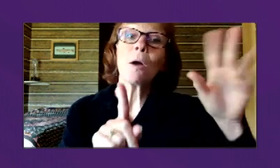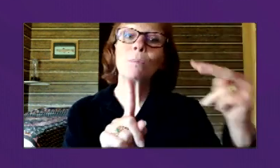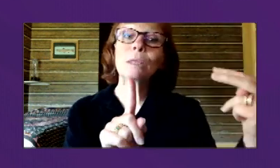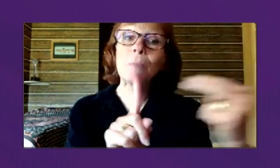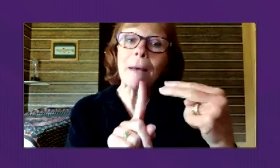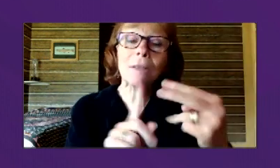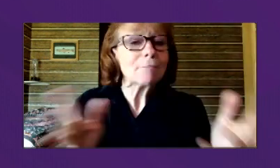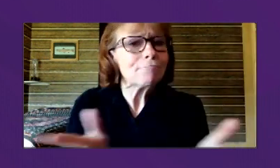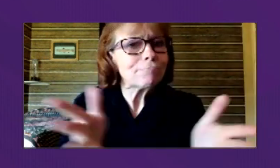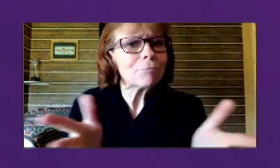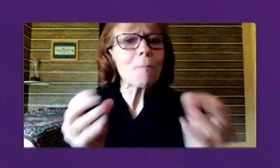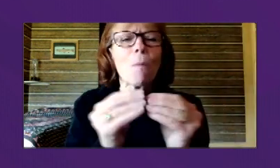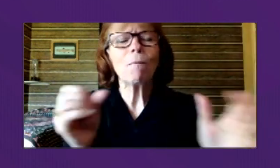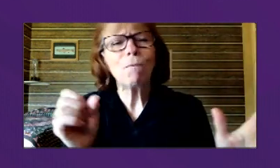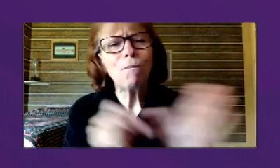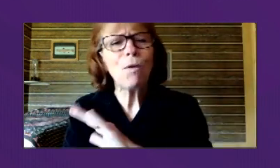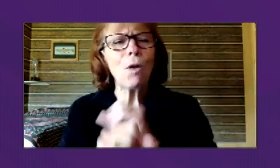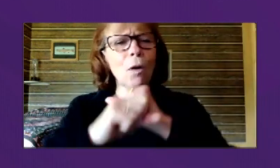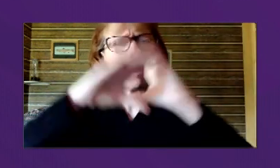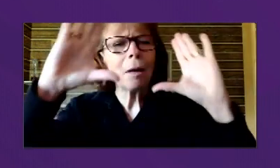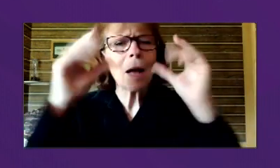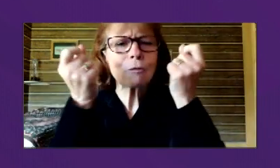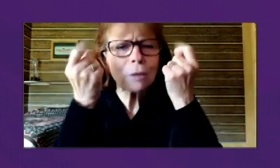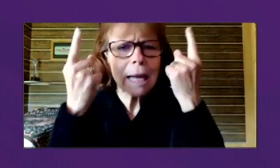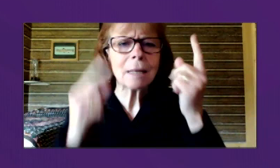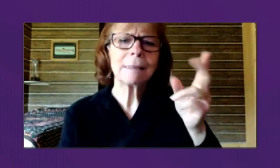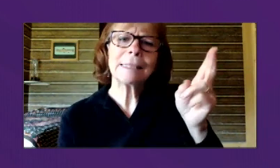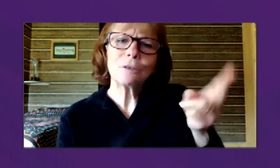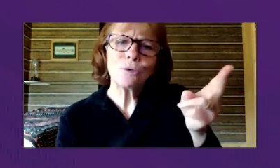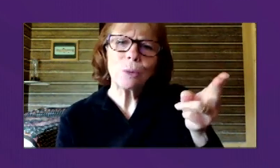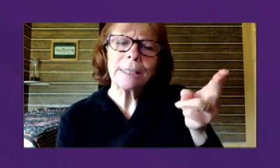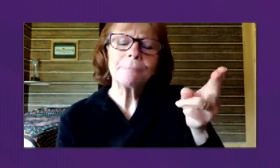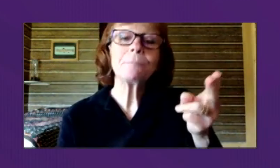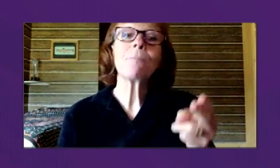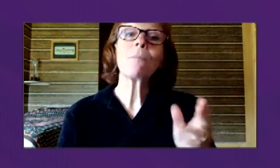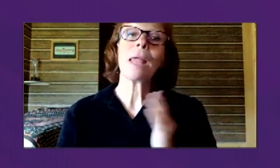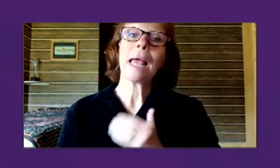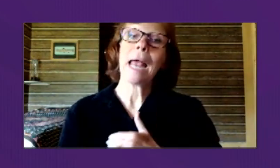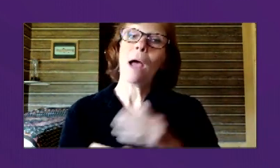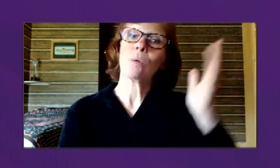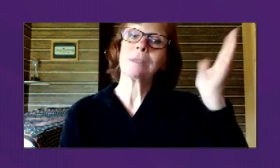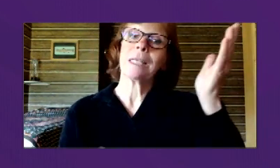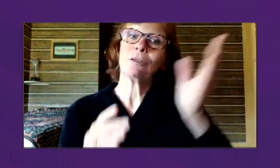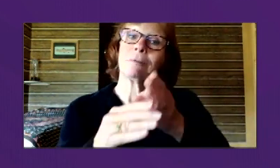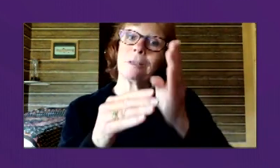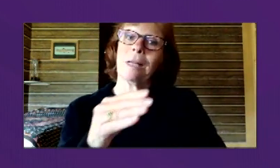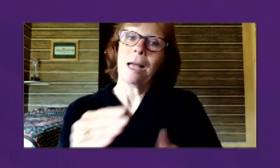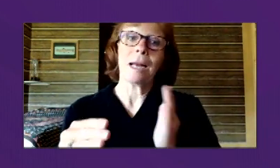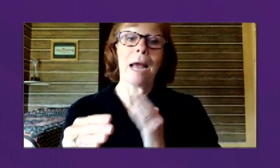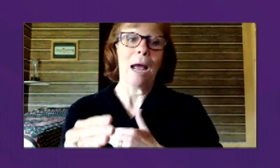understanding of history. And by the end of the session, our objectives are that we hope you